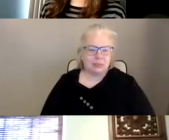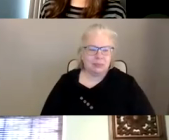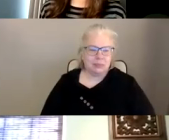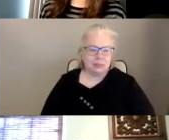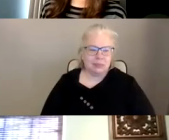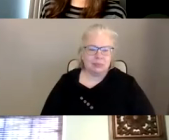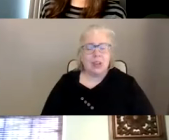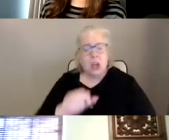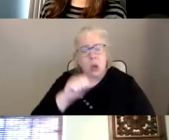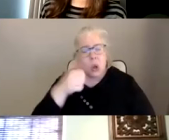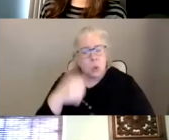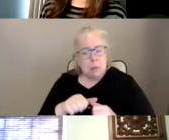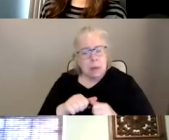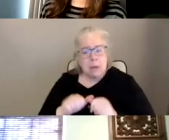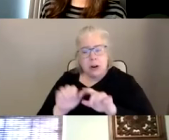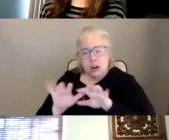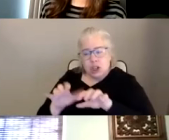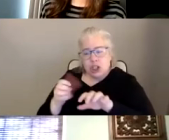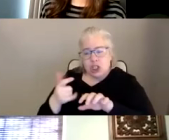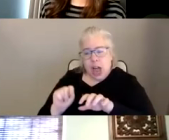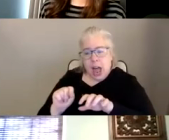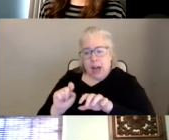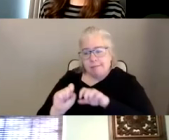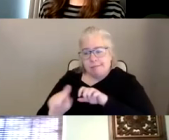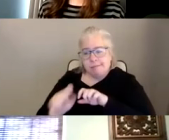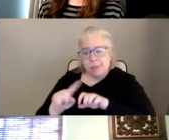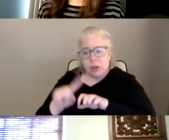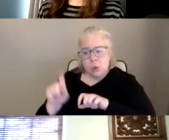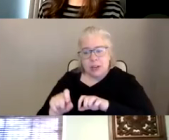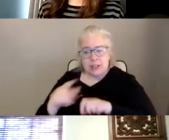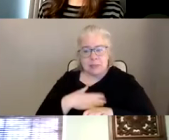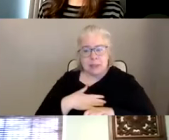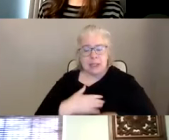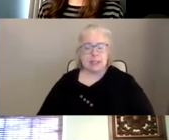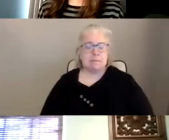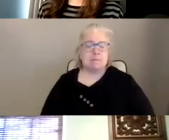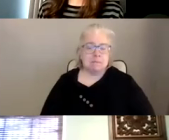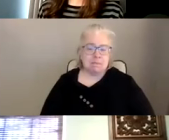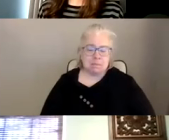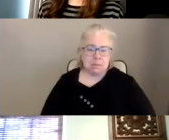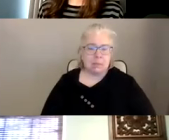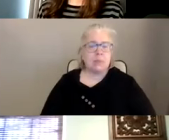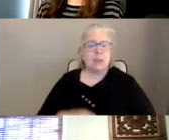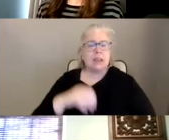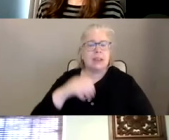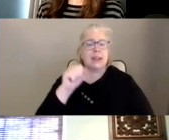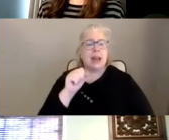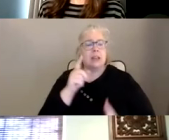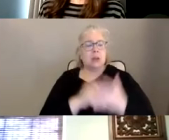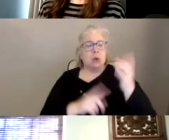Remember to give us your questions in the chat as Tiffany's going through here. Yeah, so what we're going to do is we're going to take